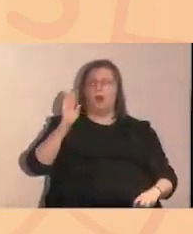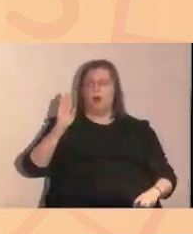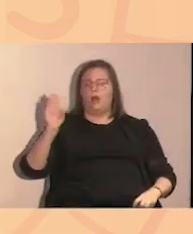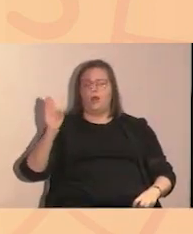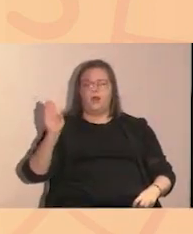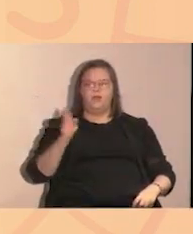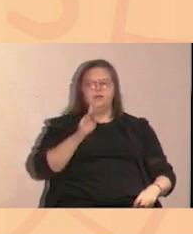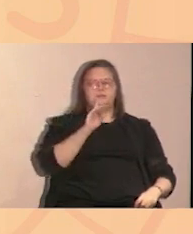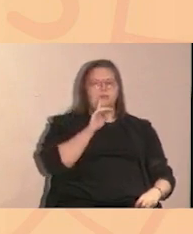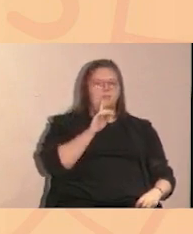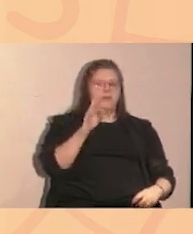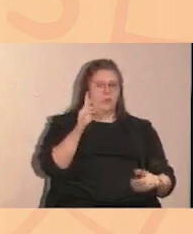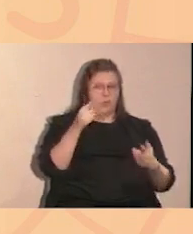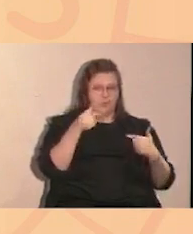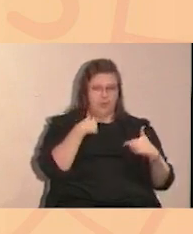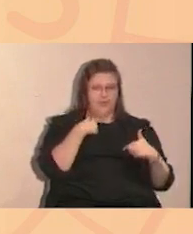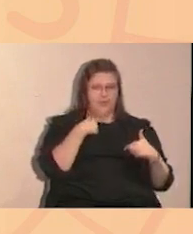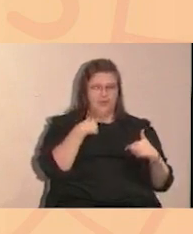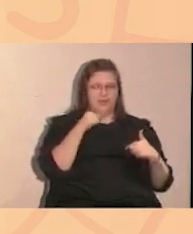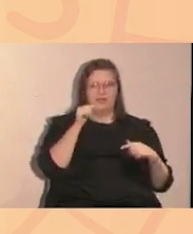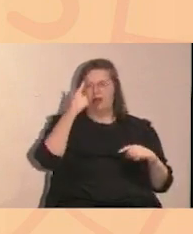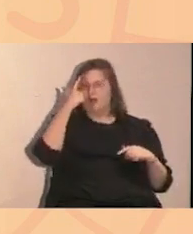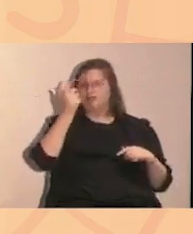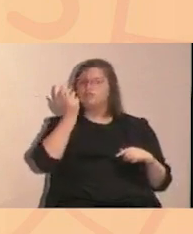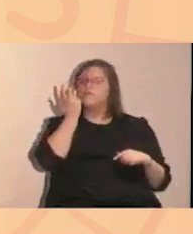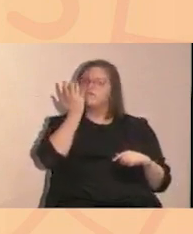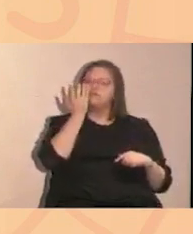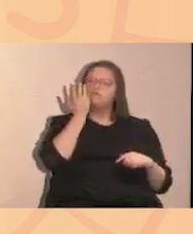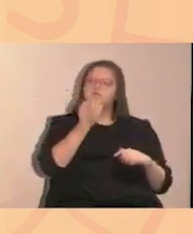I guess for me, you know, this idea of the future and just coming back